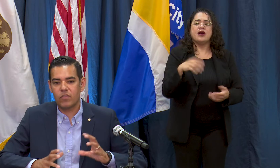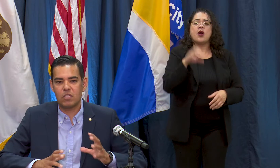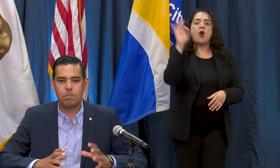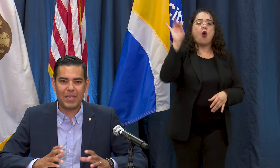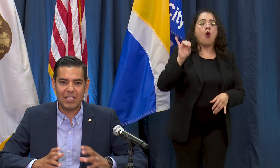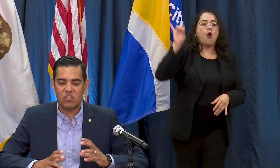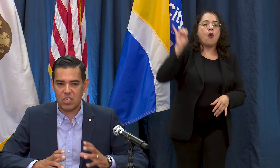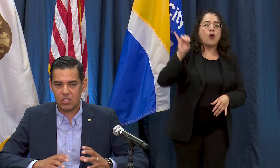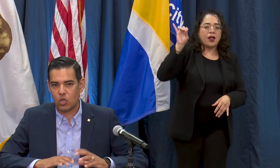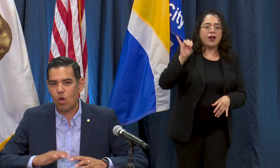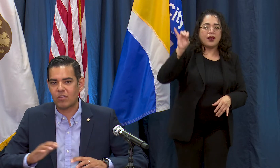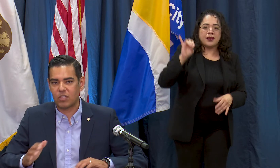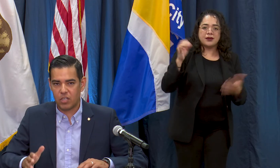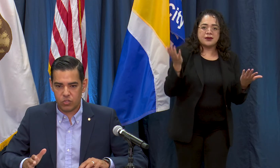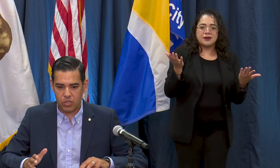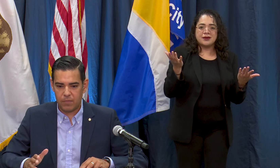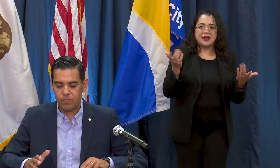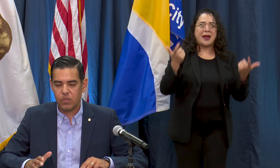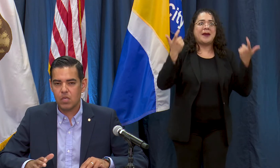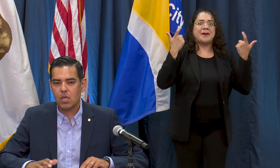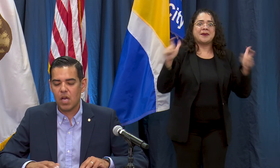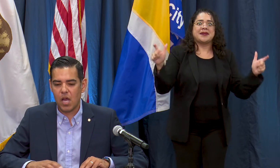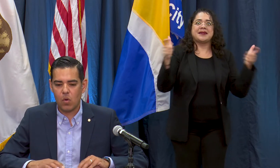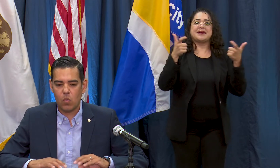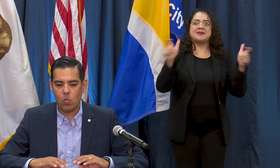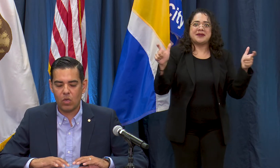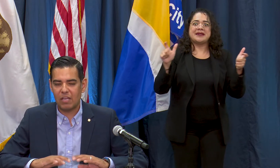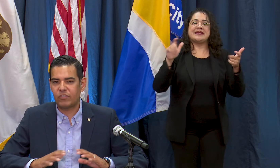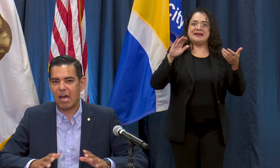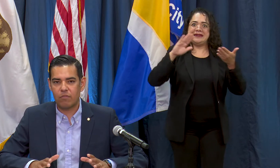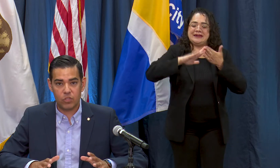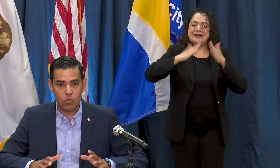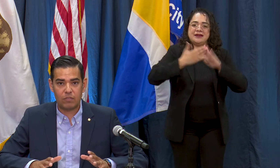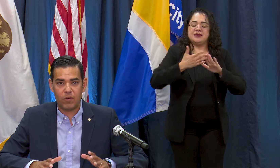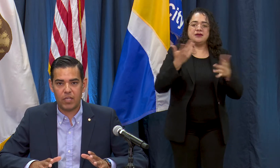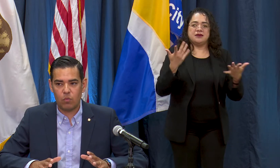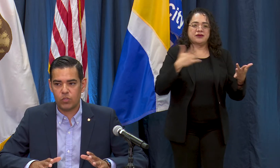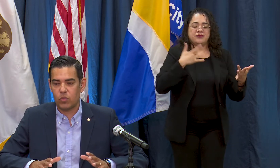these big cities across the country were left out of the direct funding which was